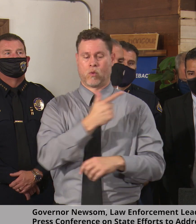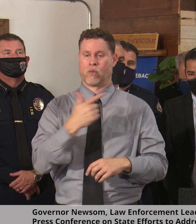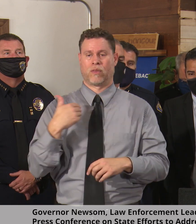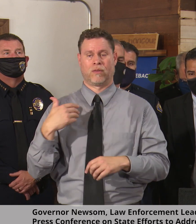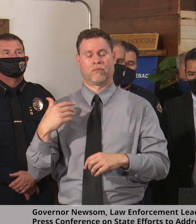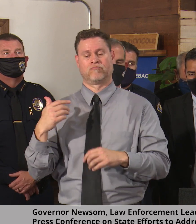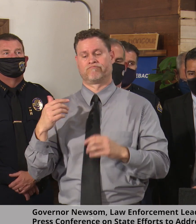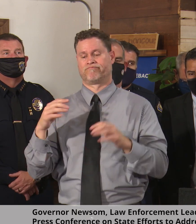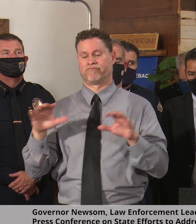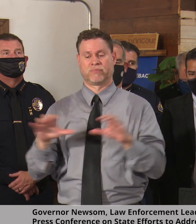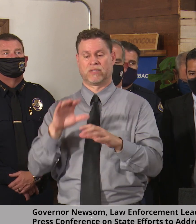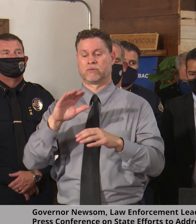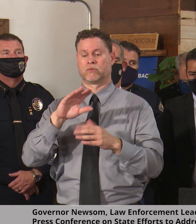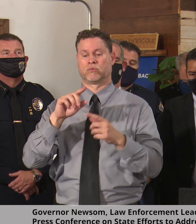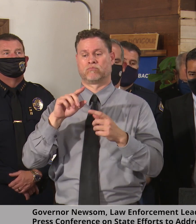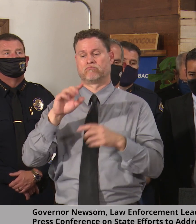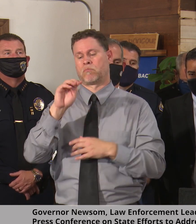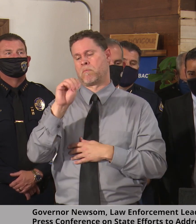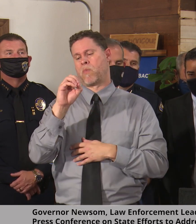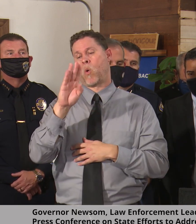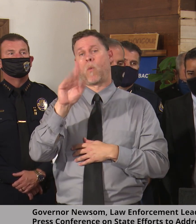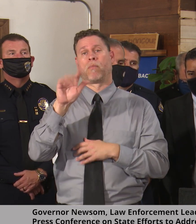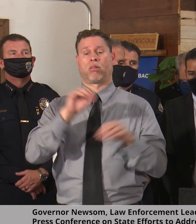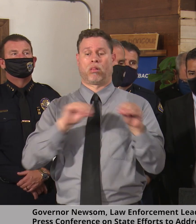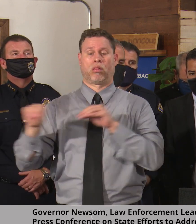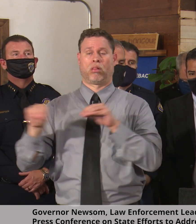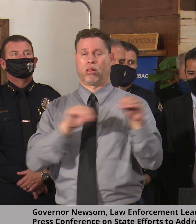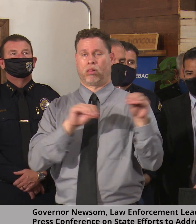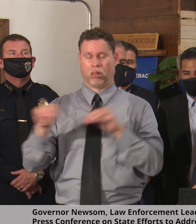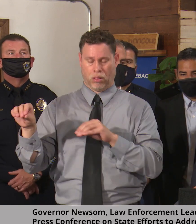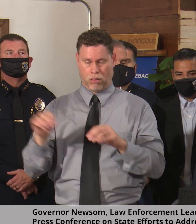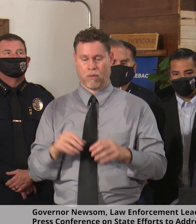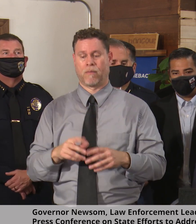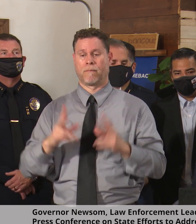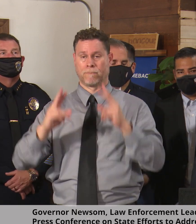to mobile sites. We're in barber shops, we're working in partnership with churches,